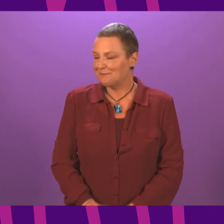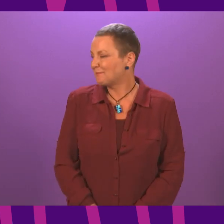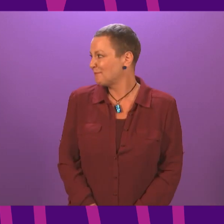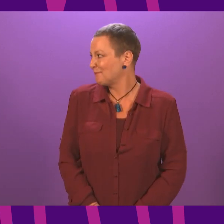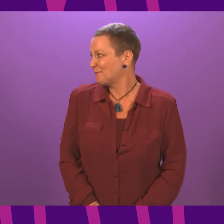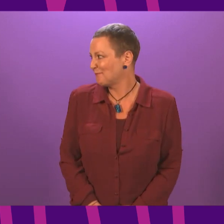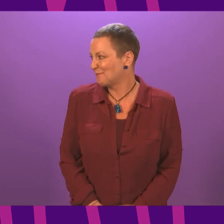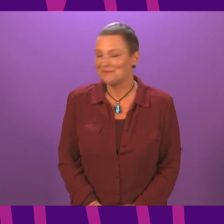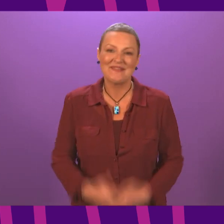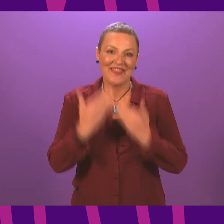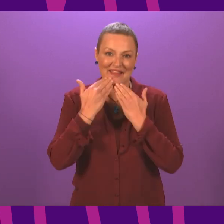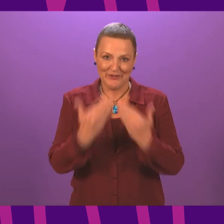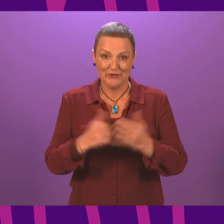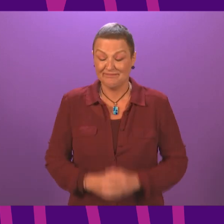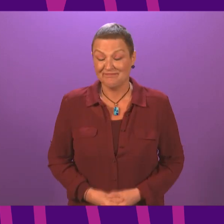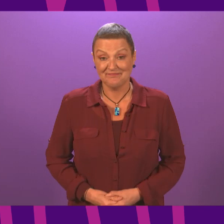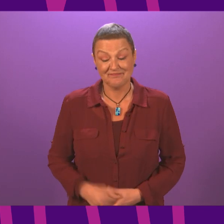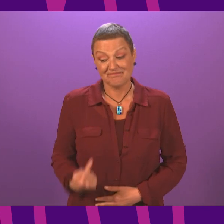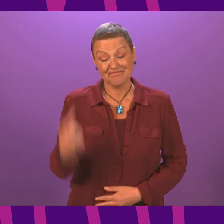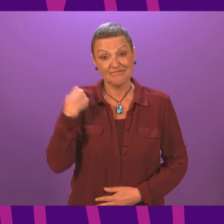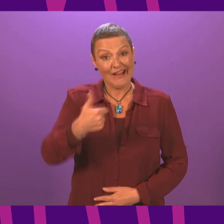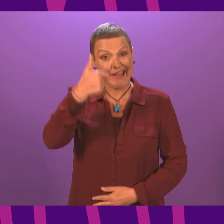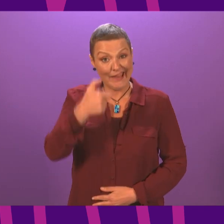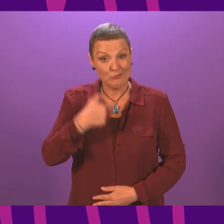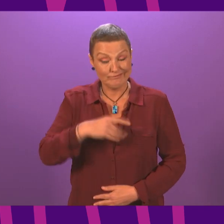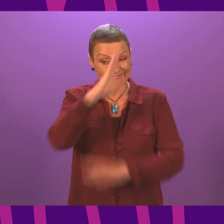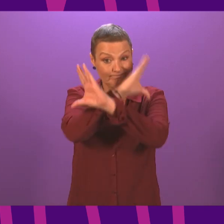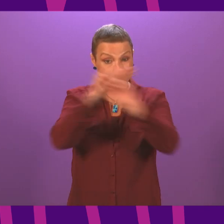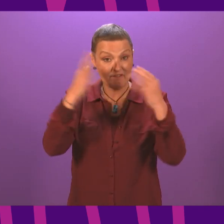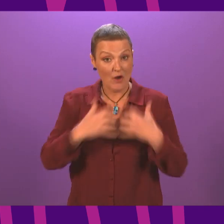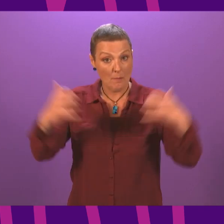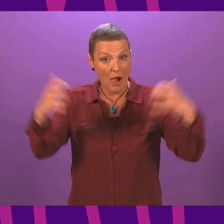In April, I informed the Parliament about the areas of the social security programme